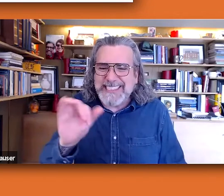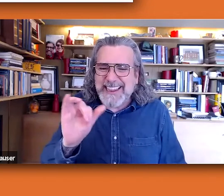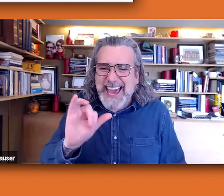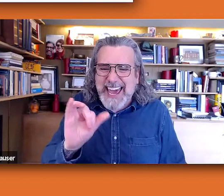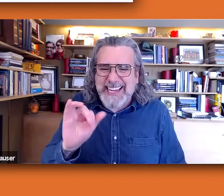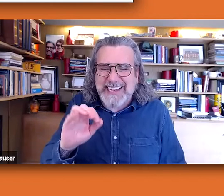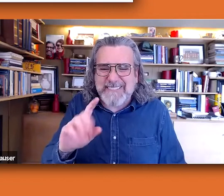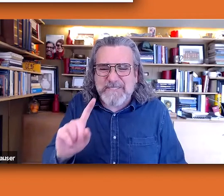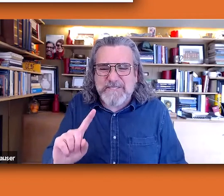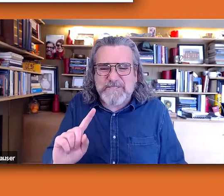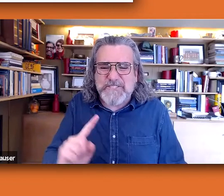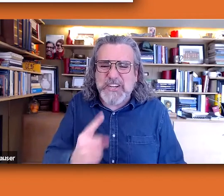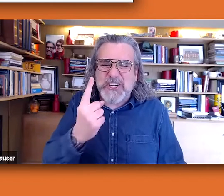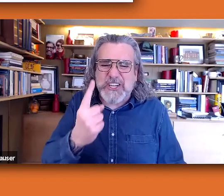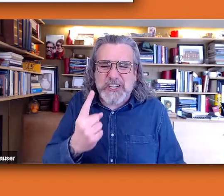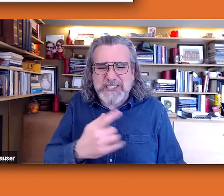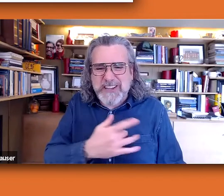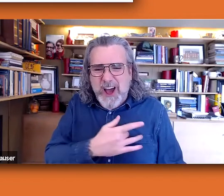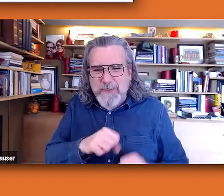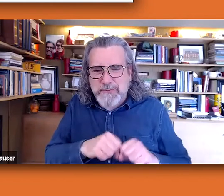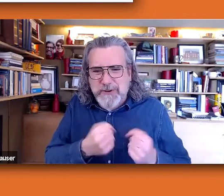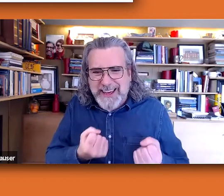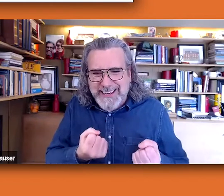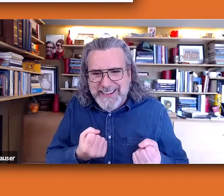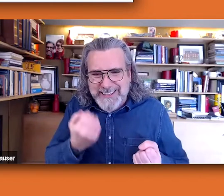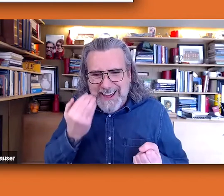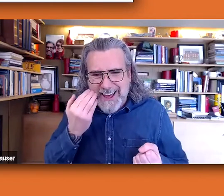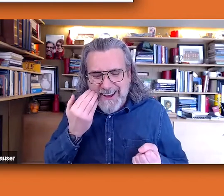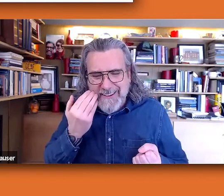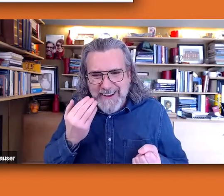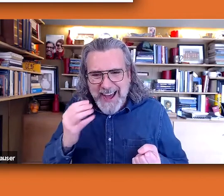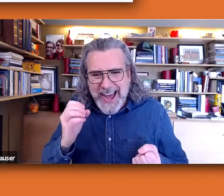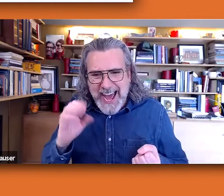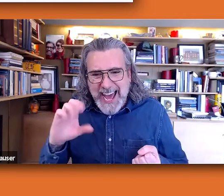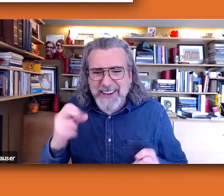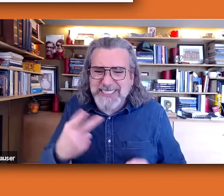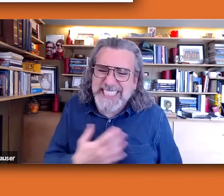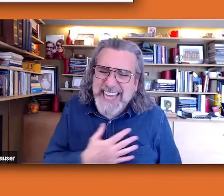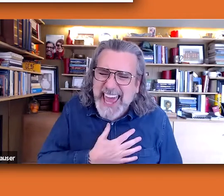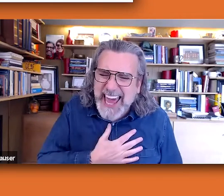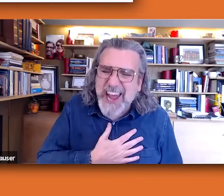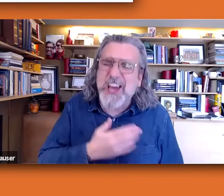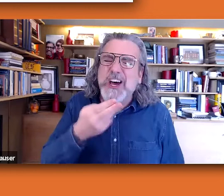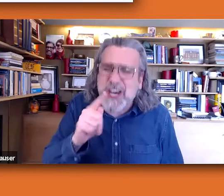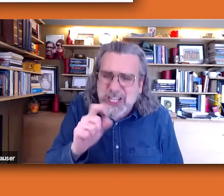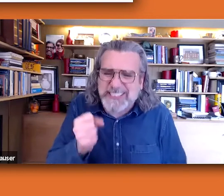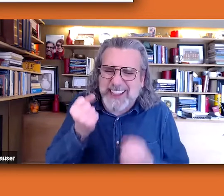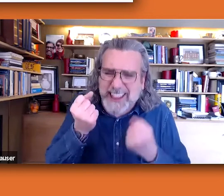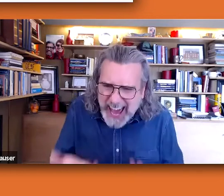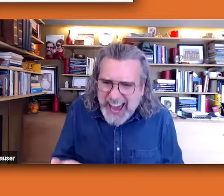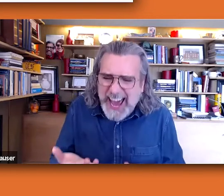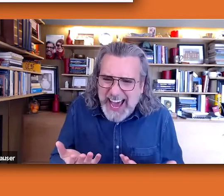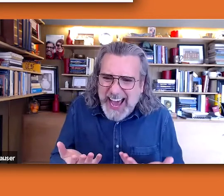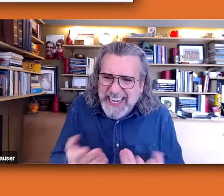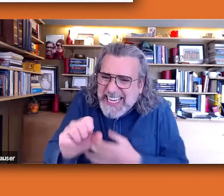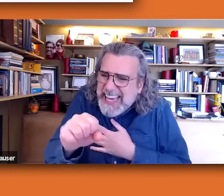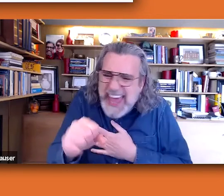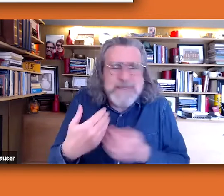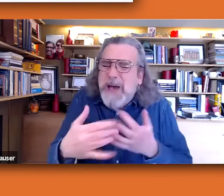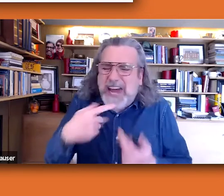or a grant proposal rejected. And the first feeling you get is always heartbreak. It hurts. It hurts a lot every time.